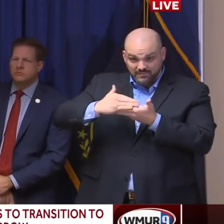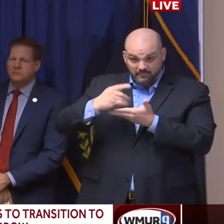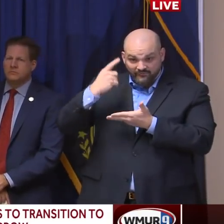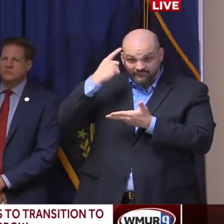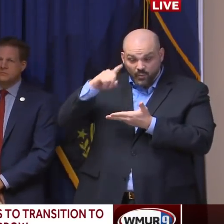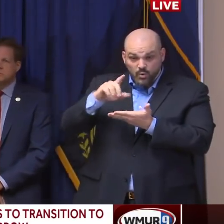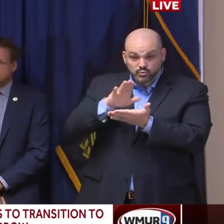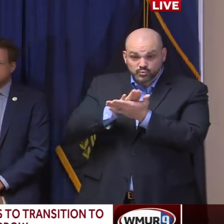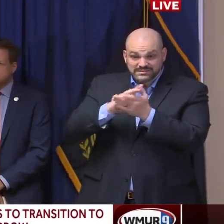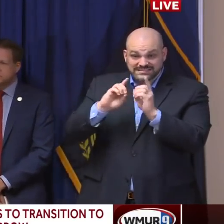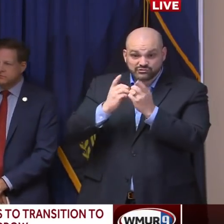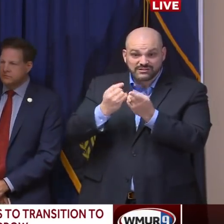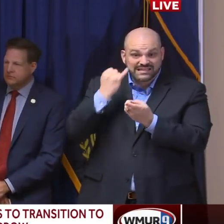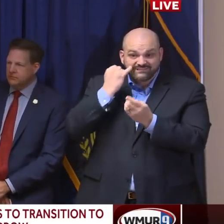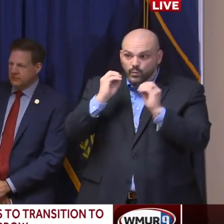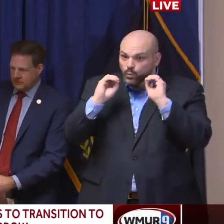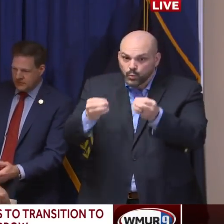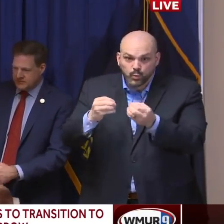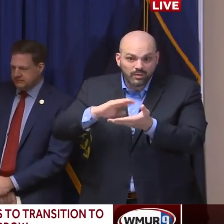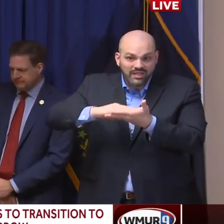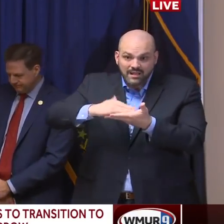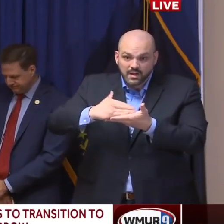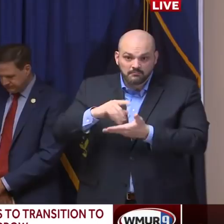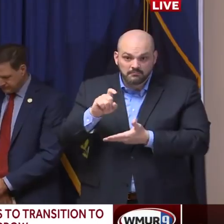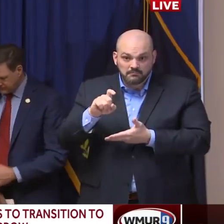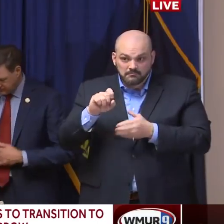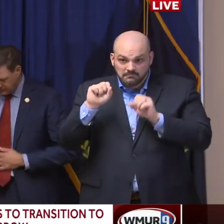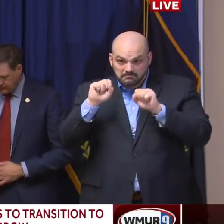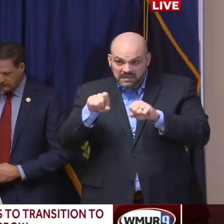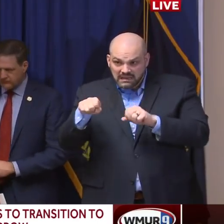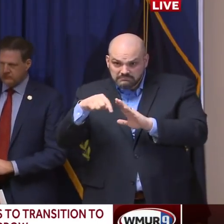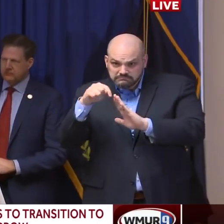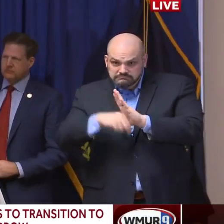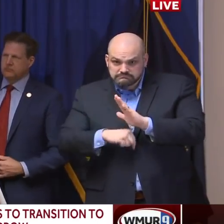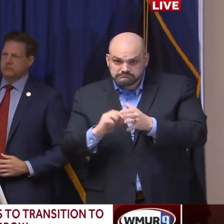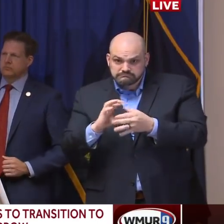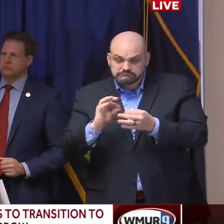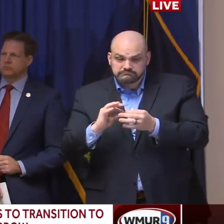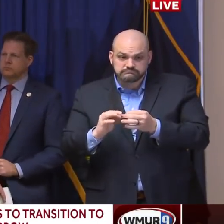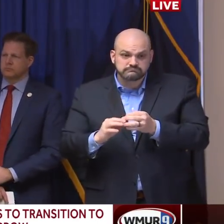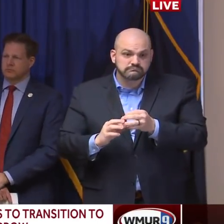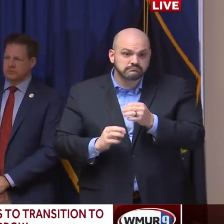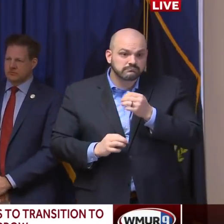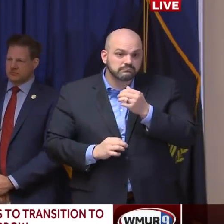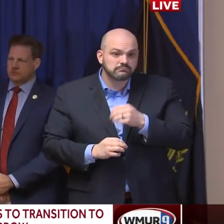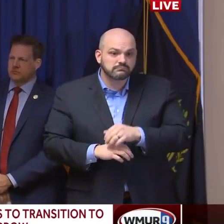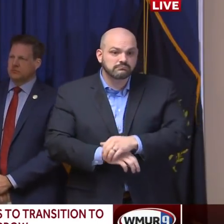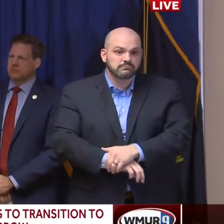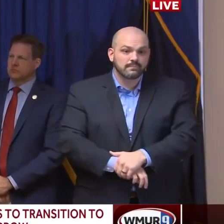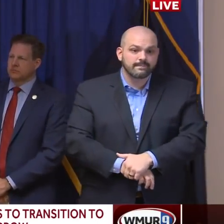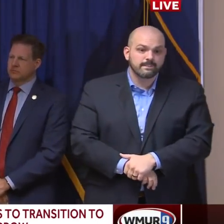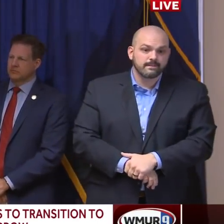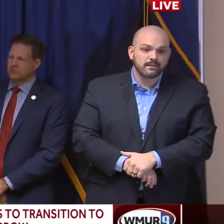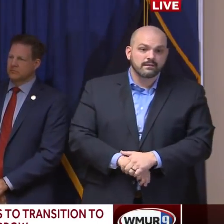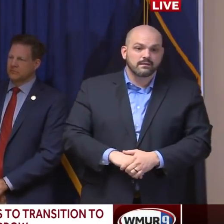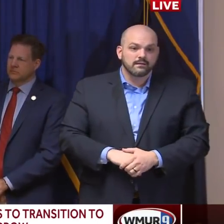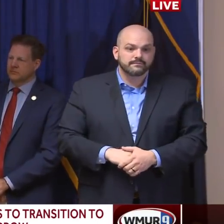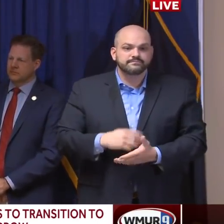ARE YOU GOING TO SAY PURCHASE LAPTOPS FOR X DISTRICT IF THEY DON’T HAVE ANY FOR ANYTHING LIKE THAT?